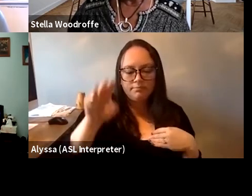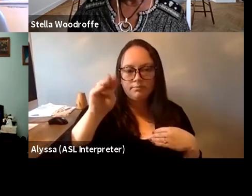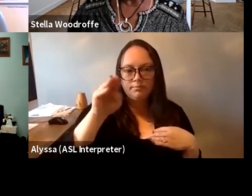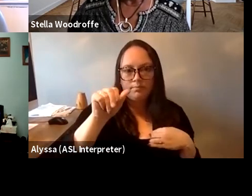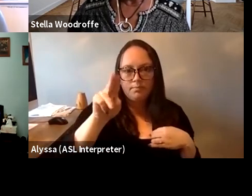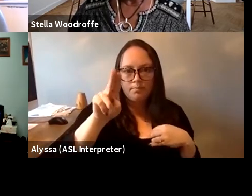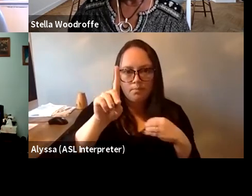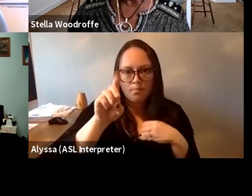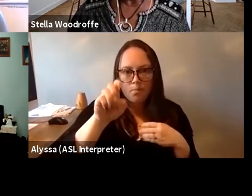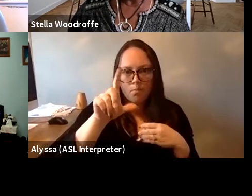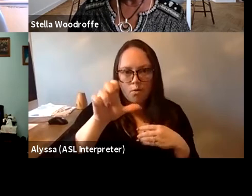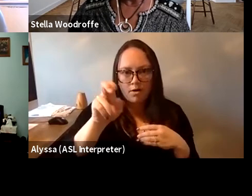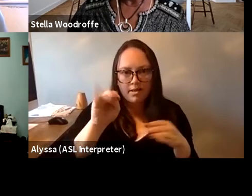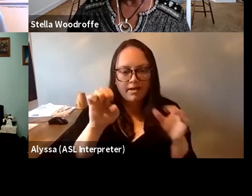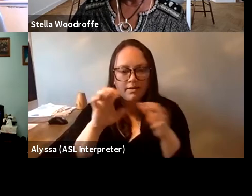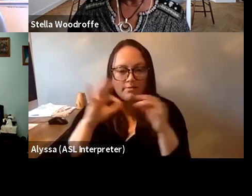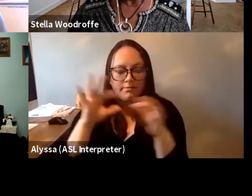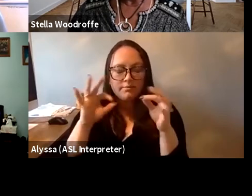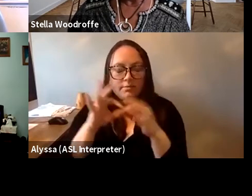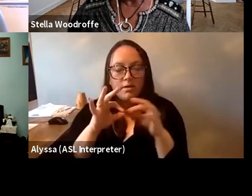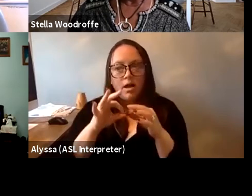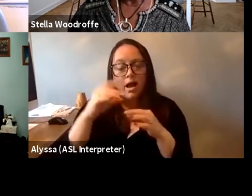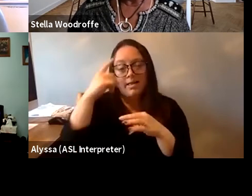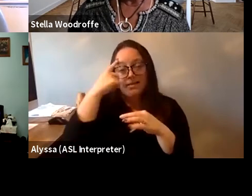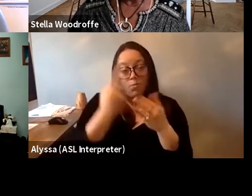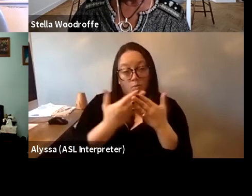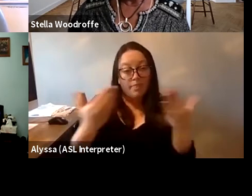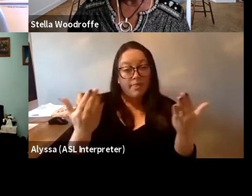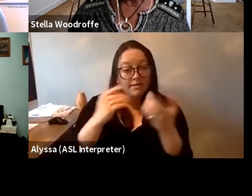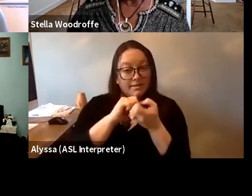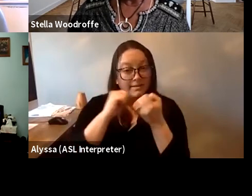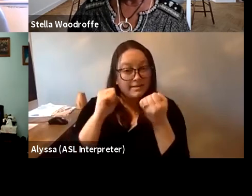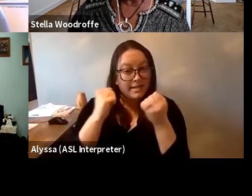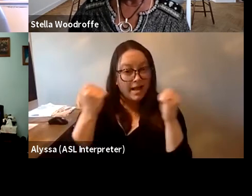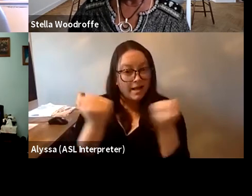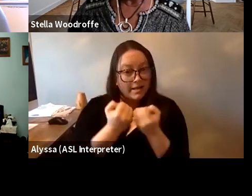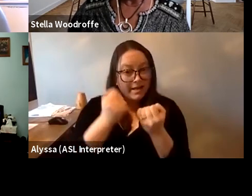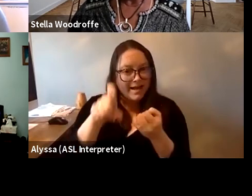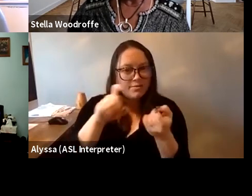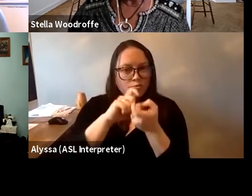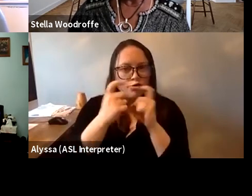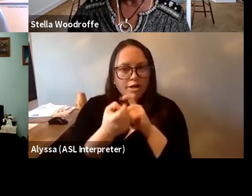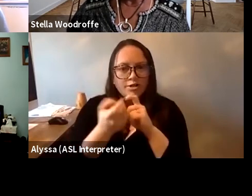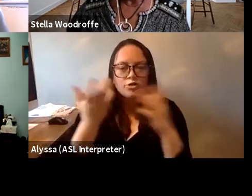categorize just because it's easy. And so with autism, it's a